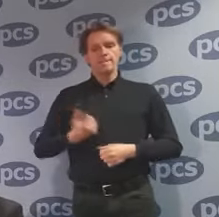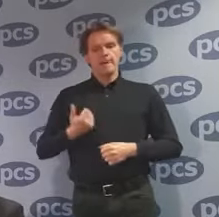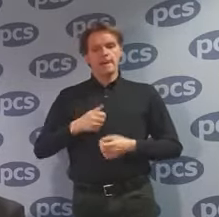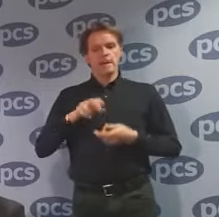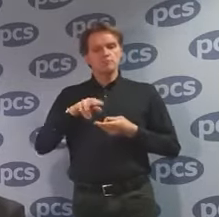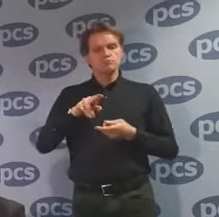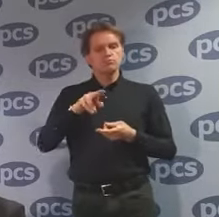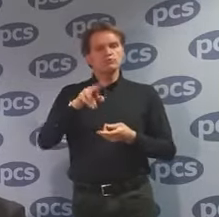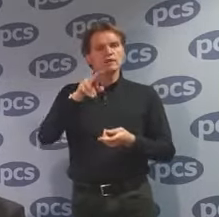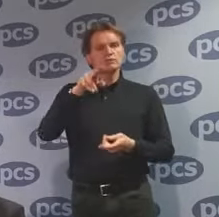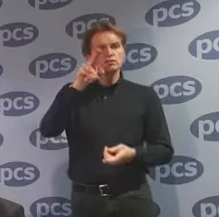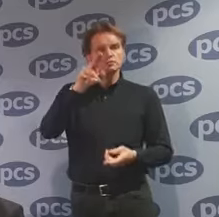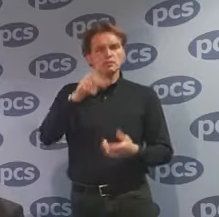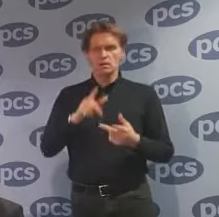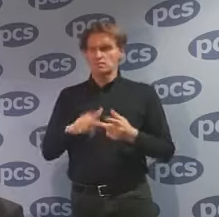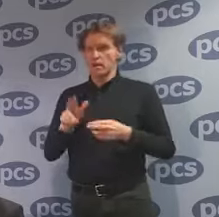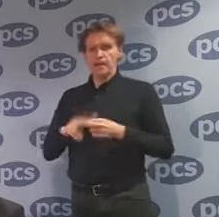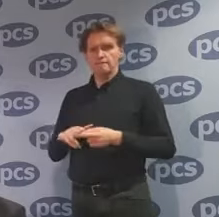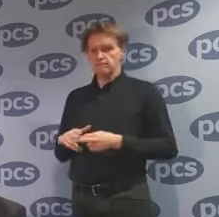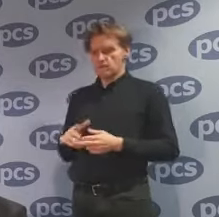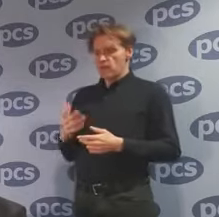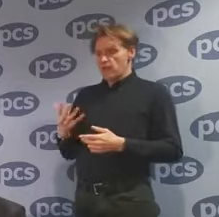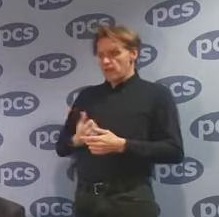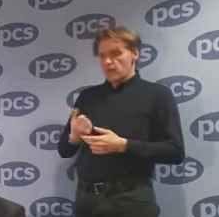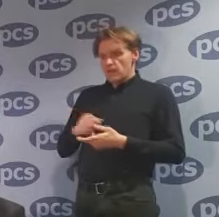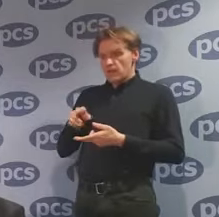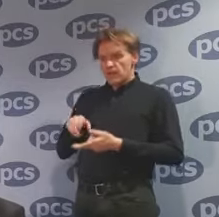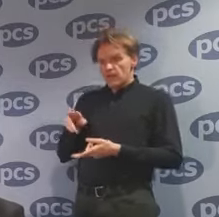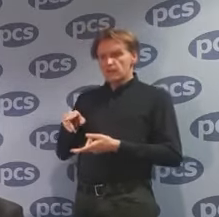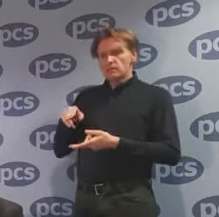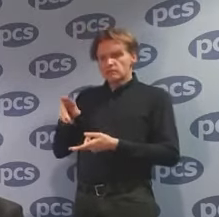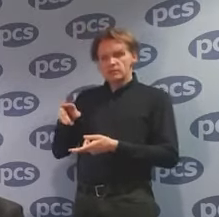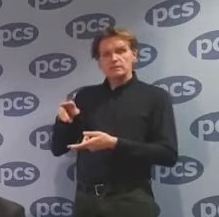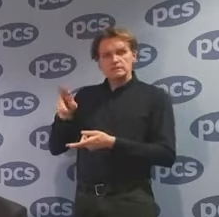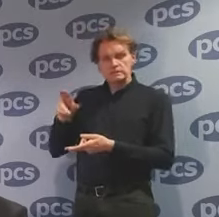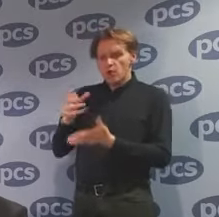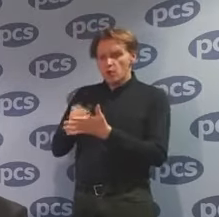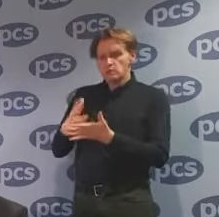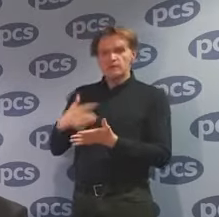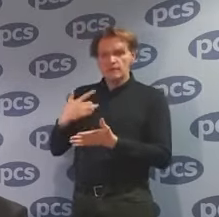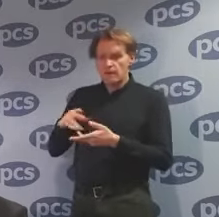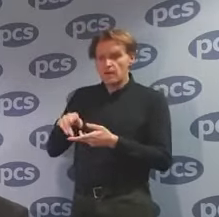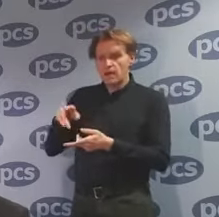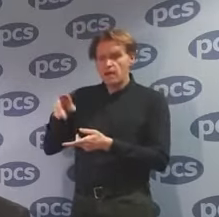we're not getting any cost-of-living pay raises but clearly if we've got cost-of-living pay raises and we could get everybody to the top of the scale